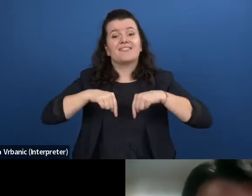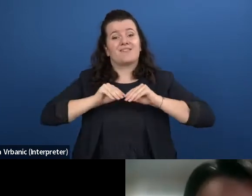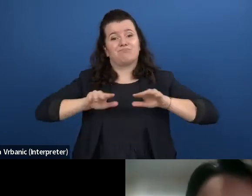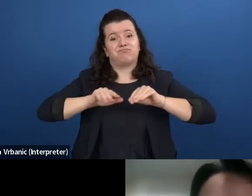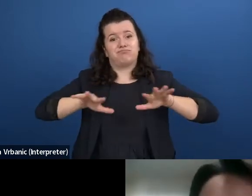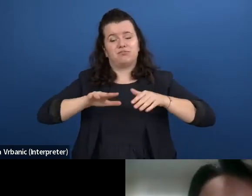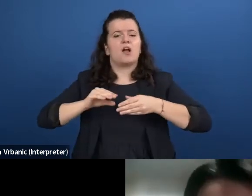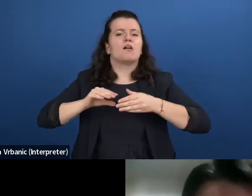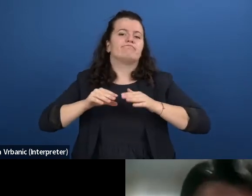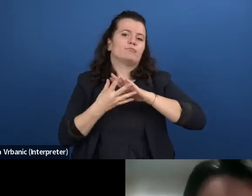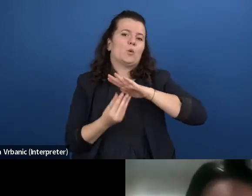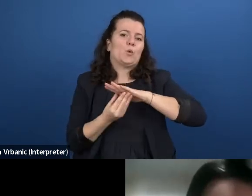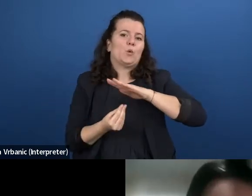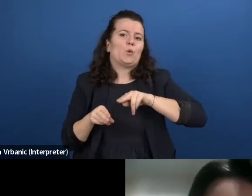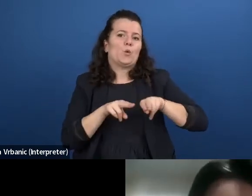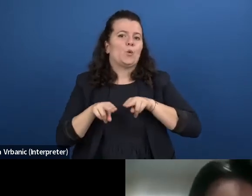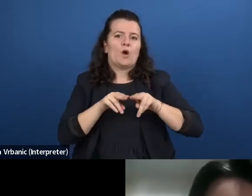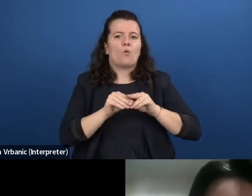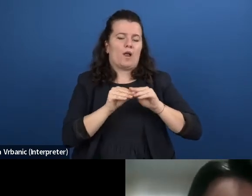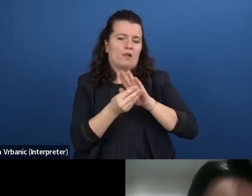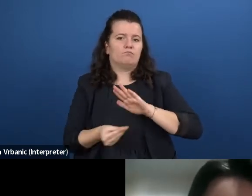and we'll post some useful documents in the chatbox.